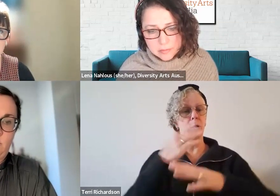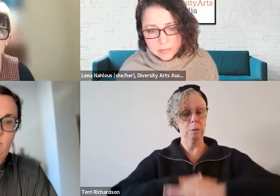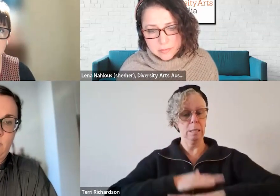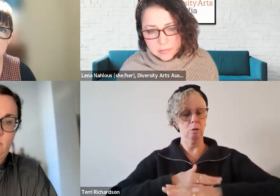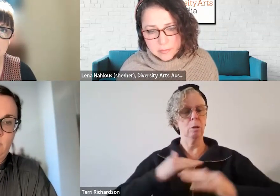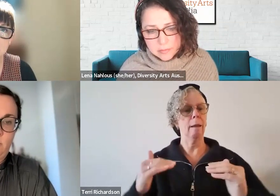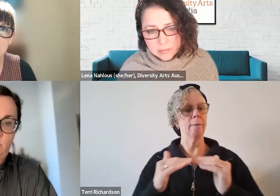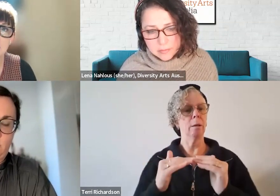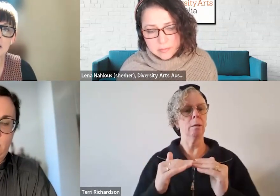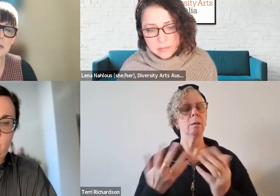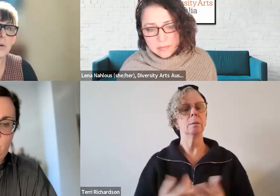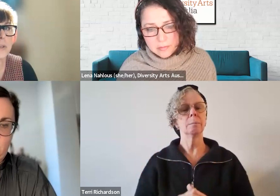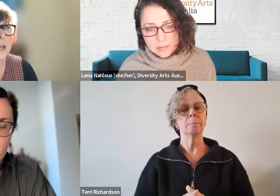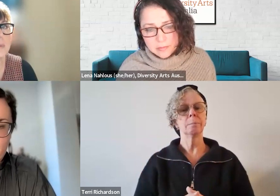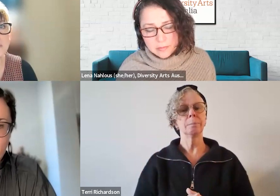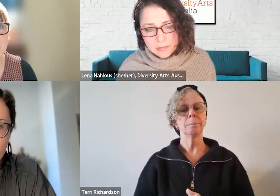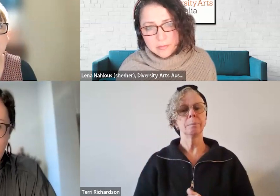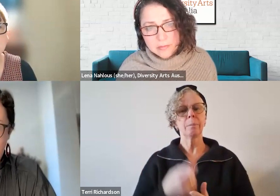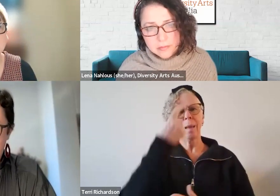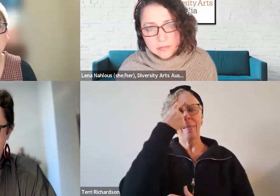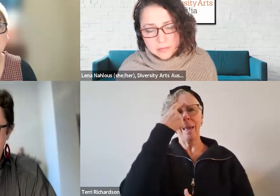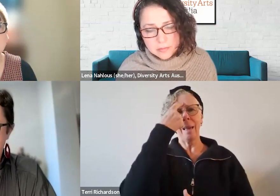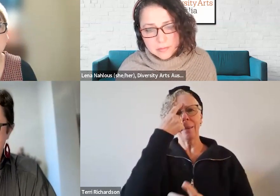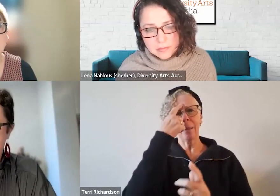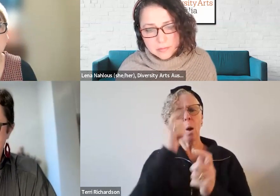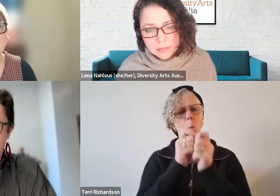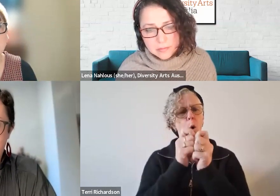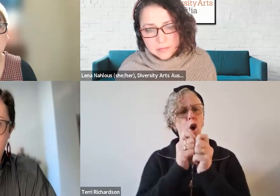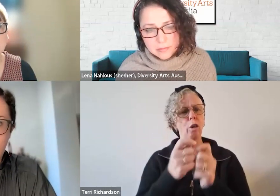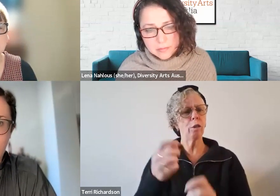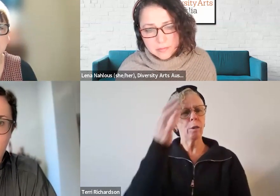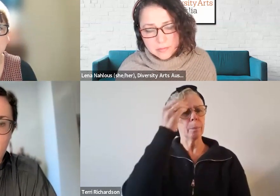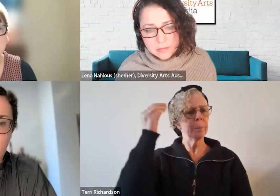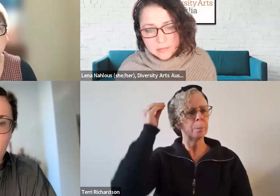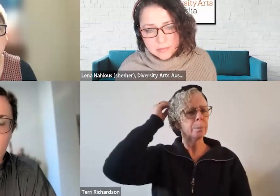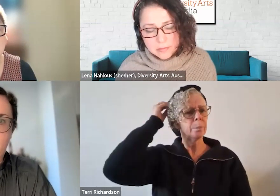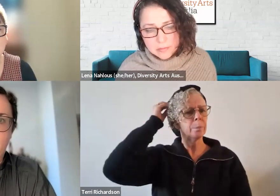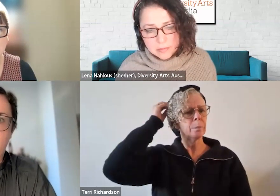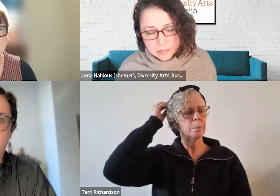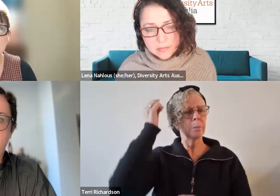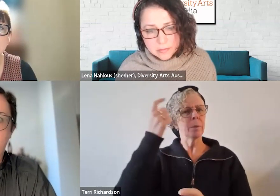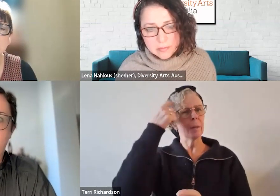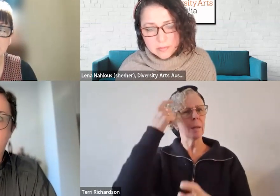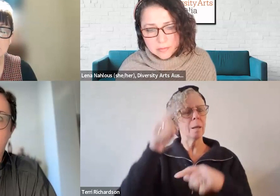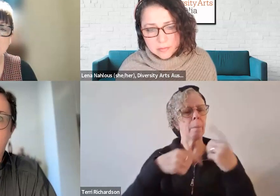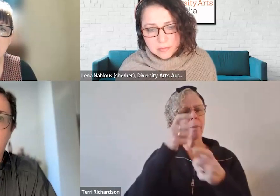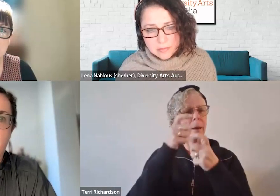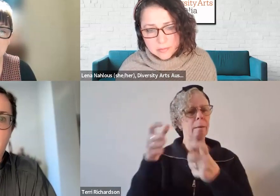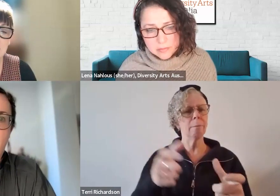which I think is worth keeping in mind when you're thinking about governance. And it's a series of things that matter.